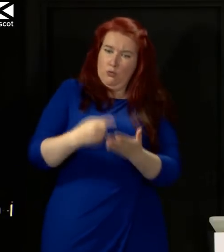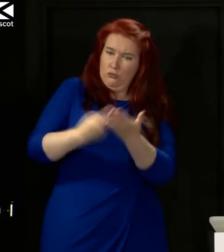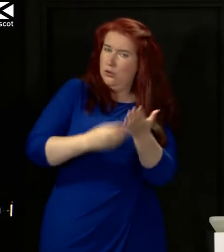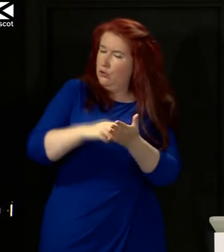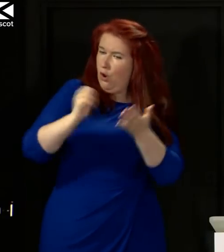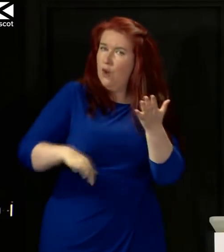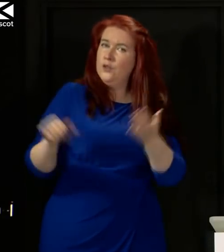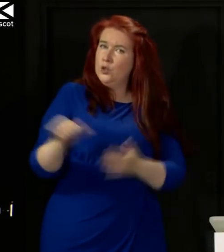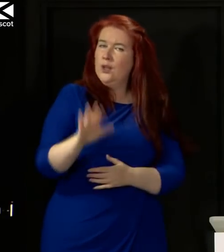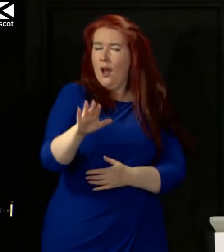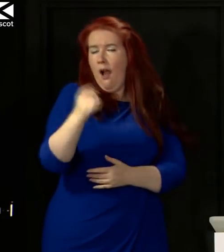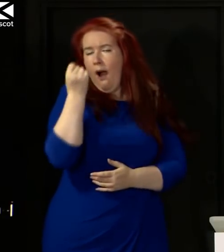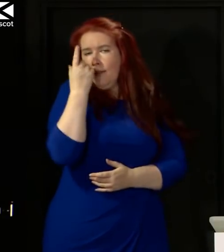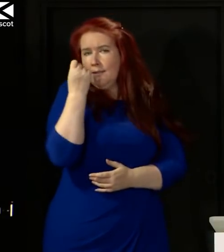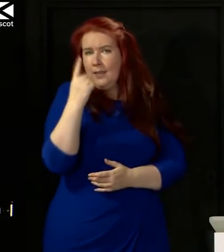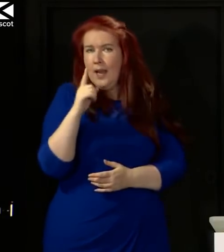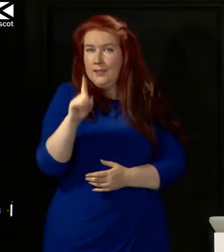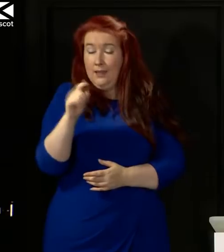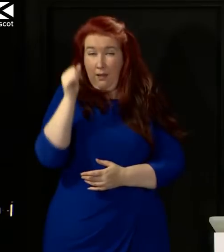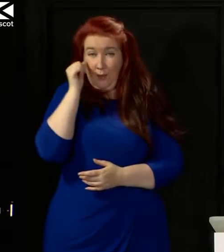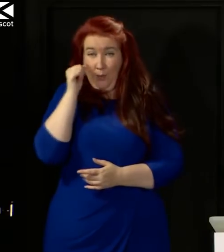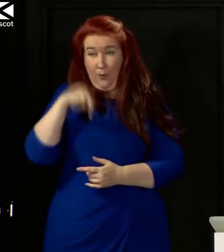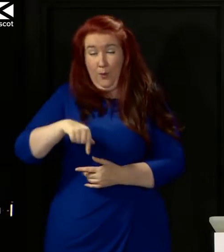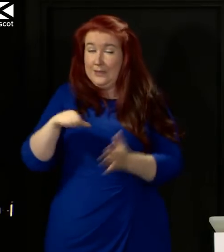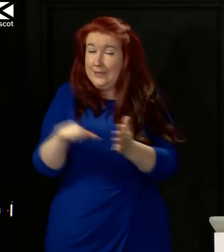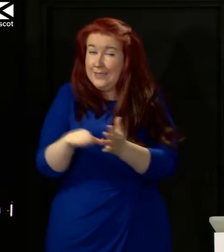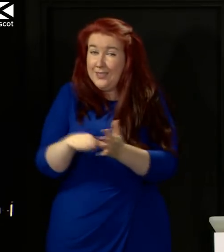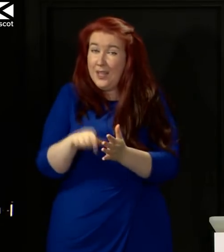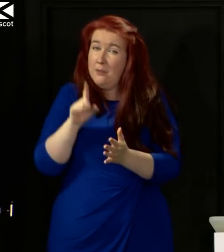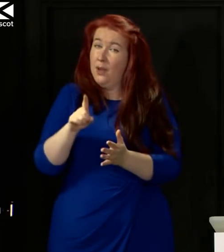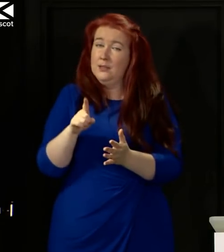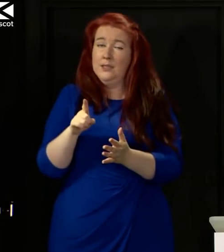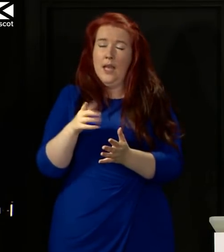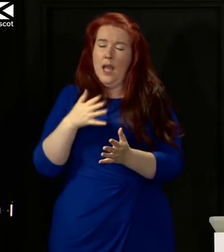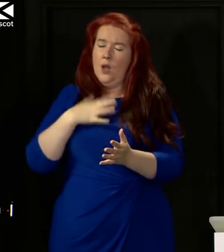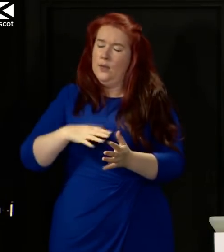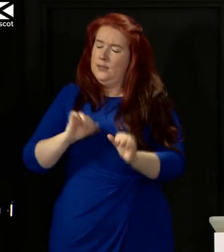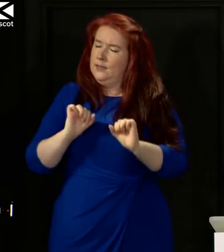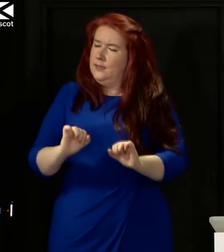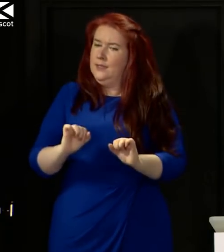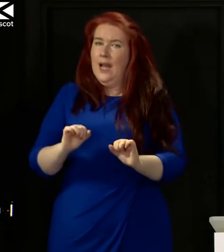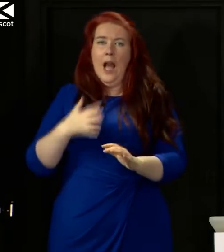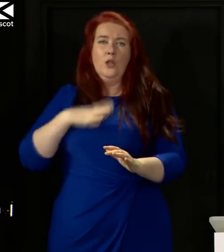But, difficult though as all of this is, we must guard against a reckless relaxation of